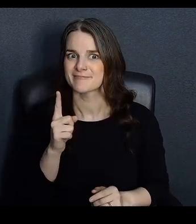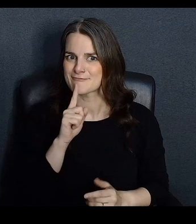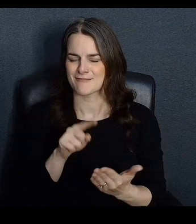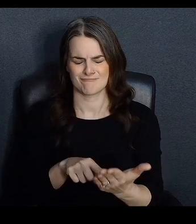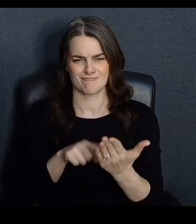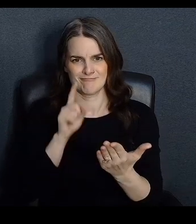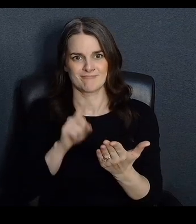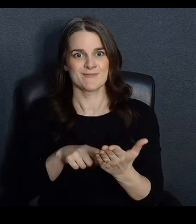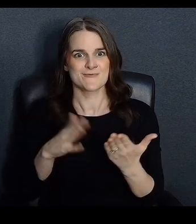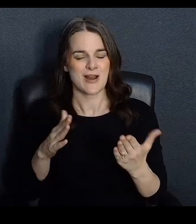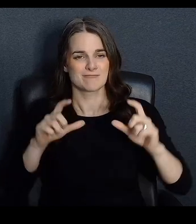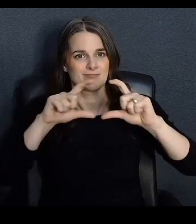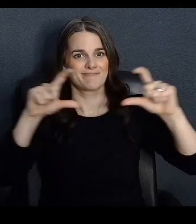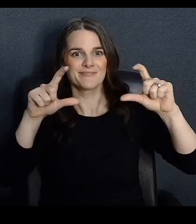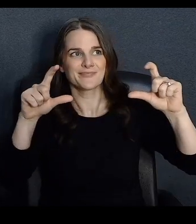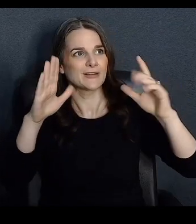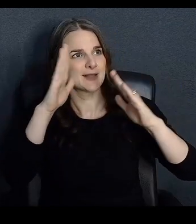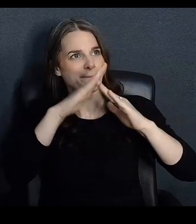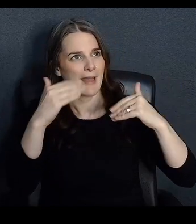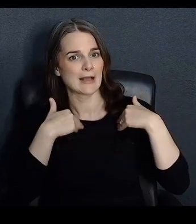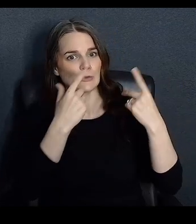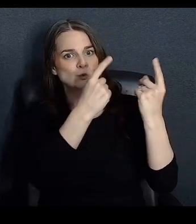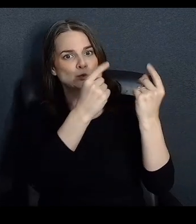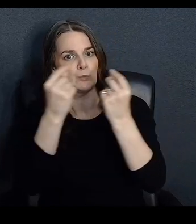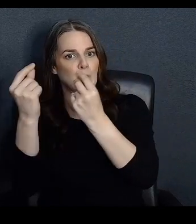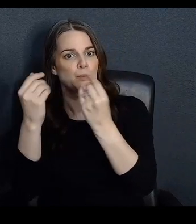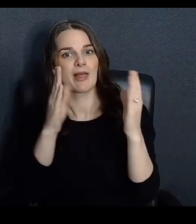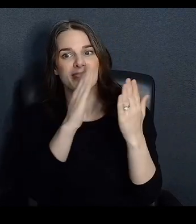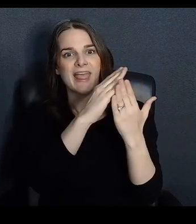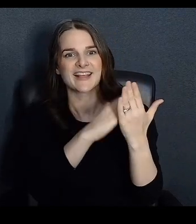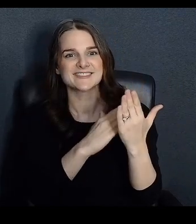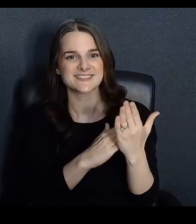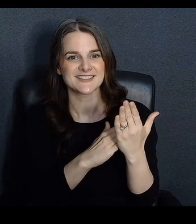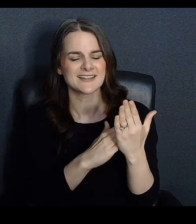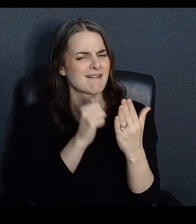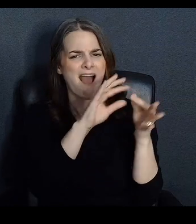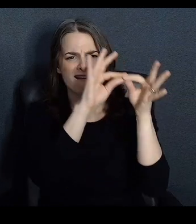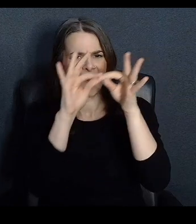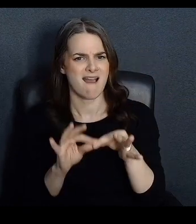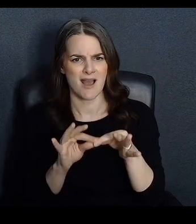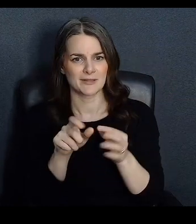I noticed that the horizontal bar at the top has a to-do list. So these are items that aren't tied